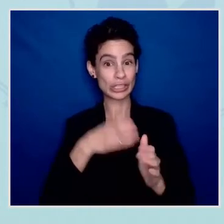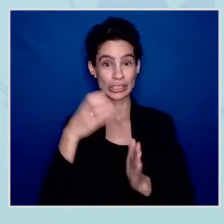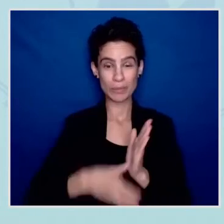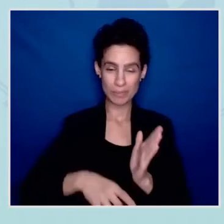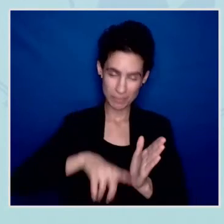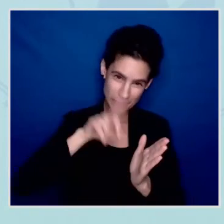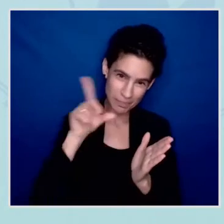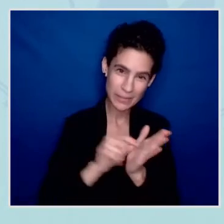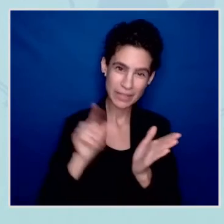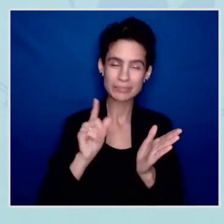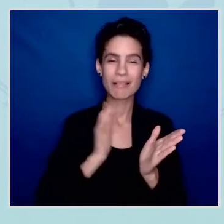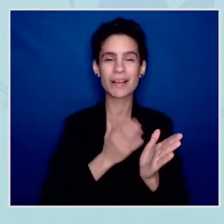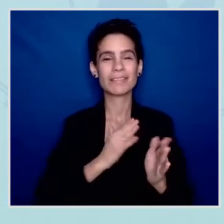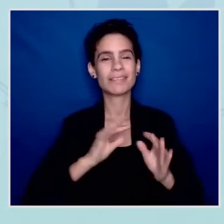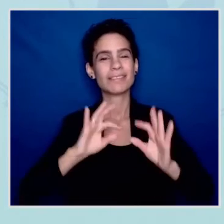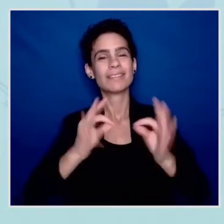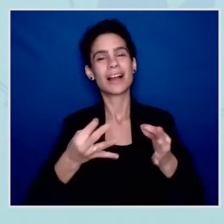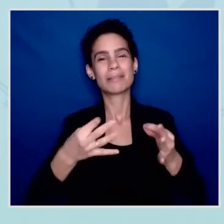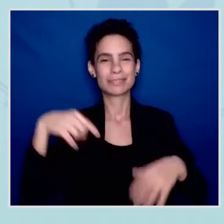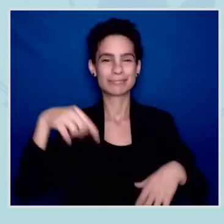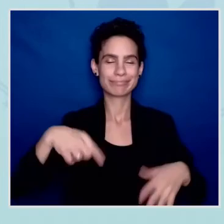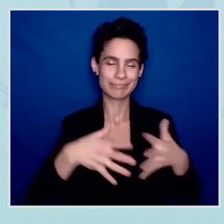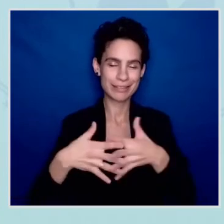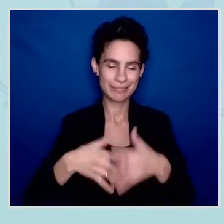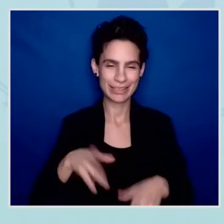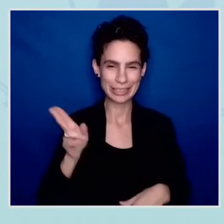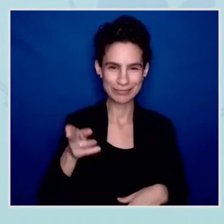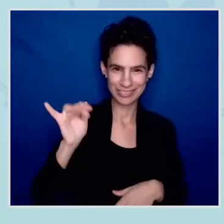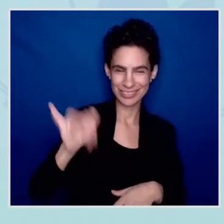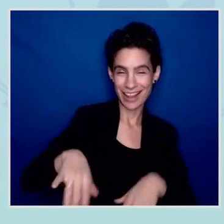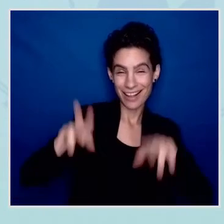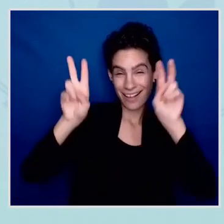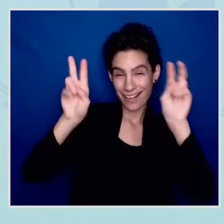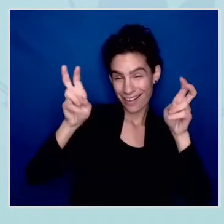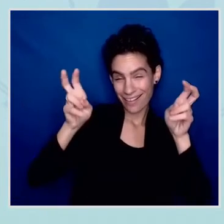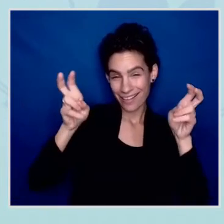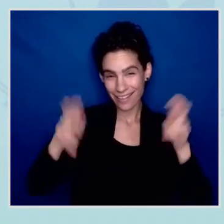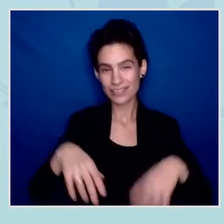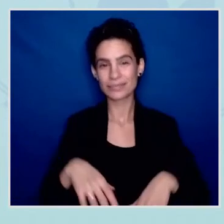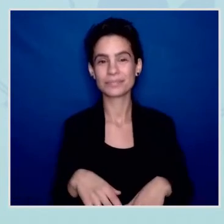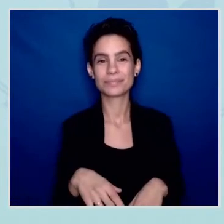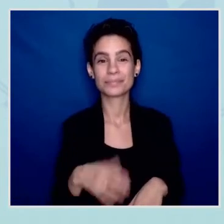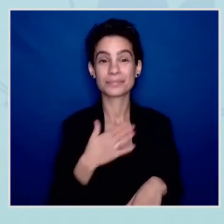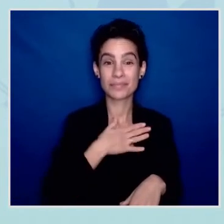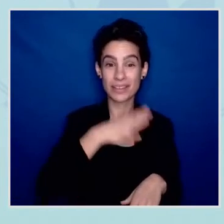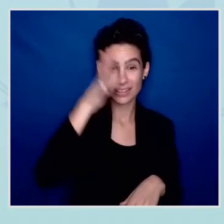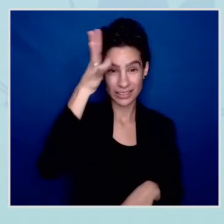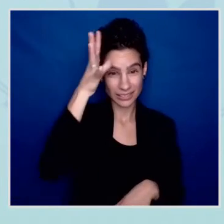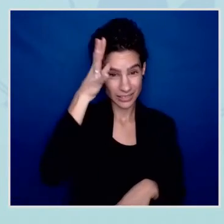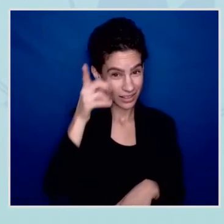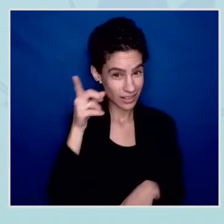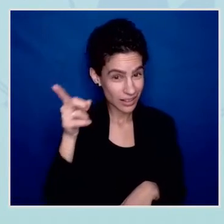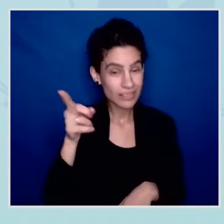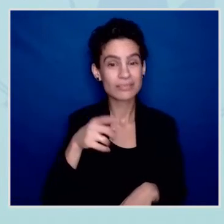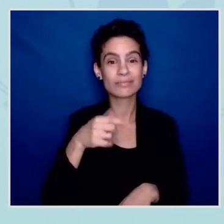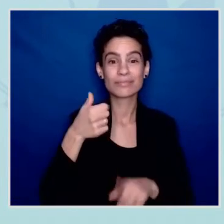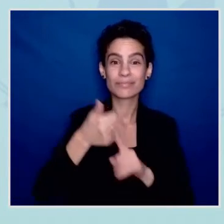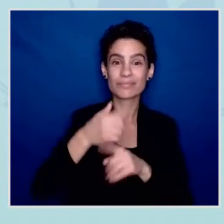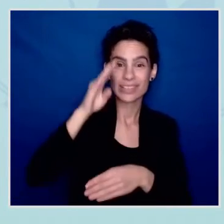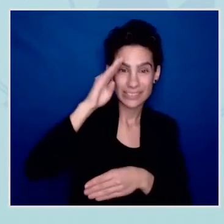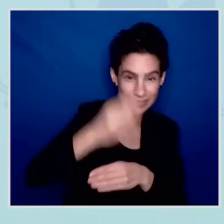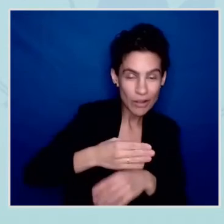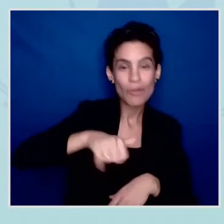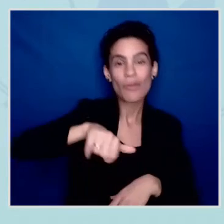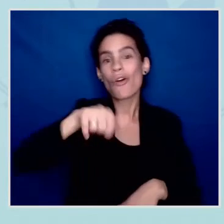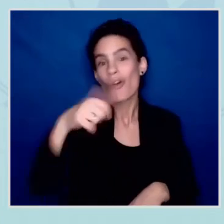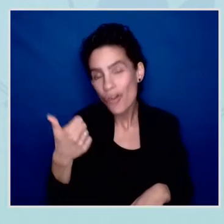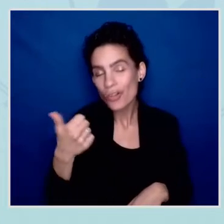FIRST CHAPTER OF OUR FAMILIES